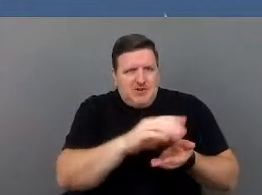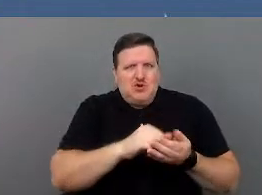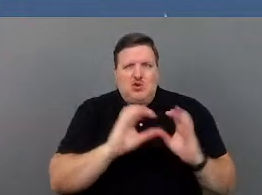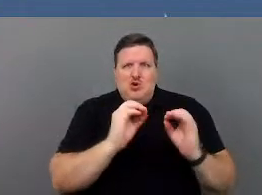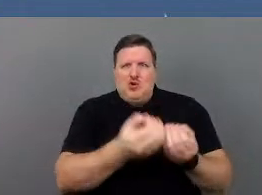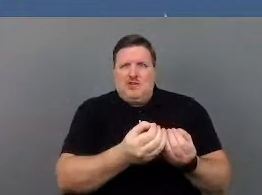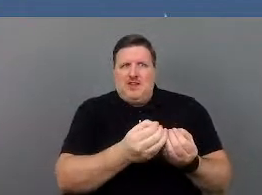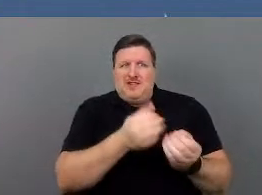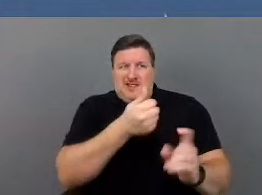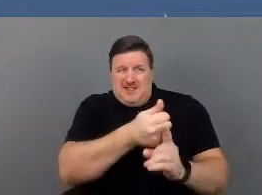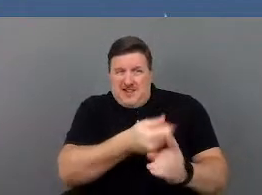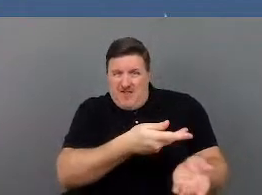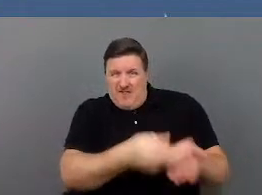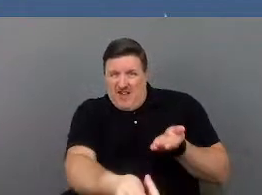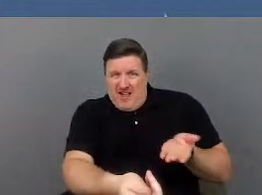IS FAILING, A FULLY FUNDED MPD IS